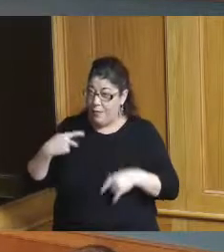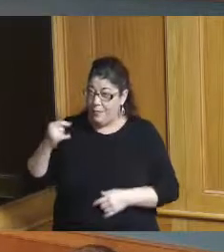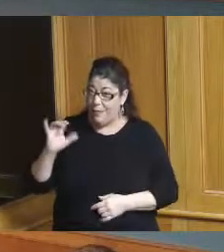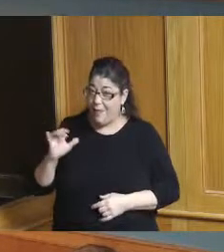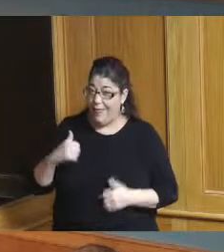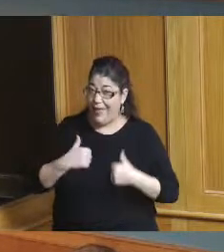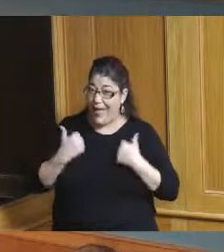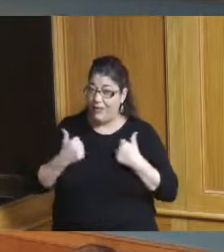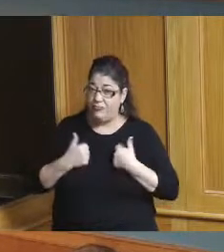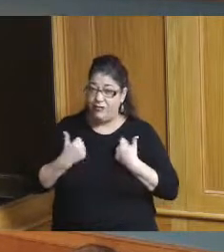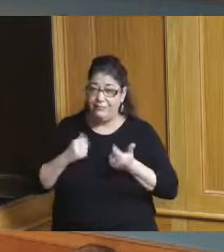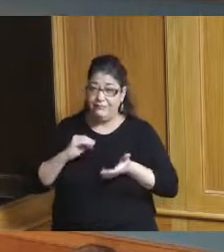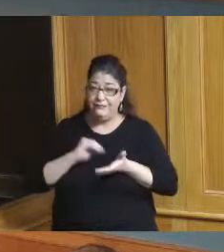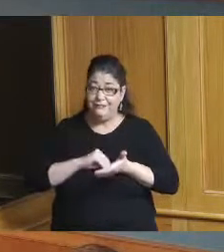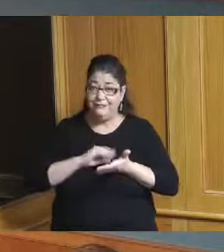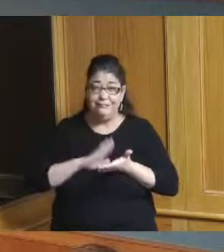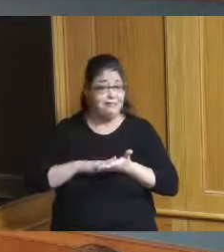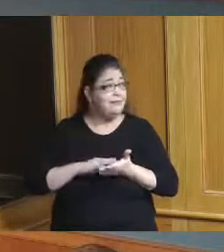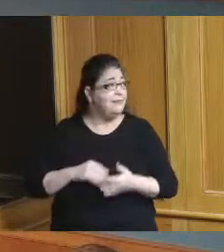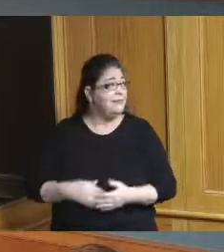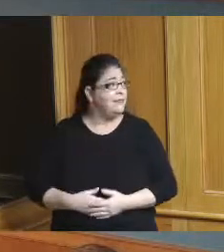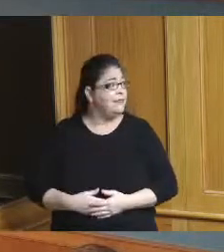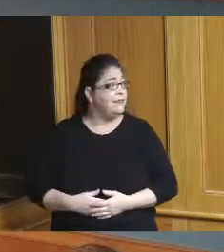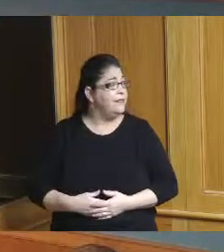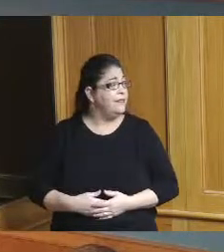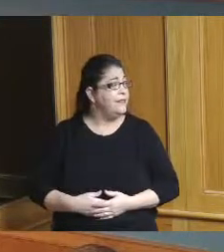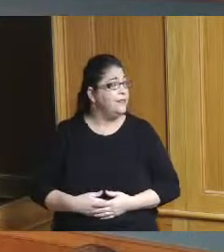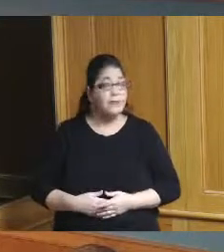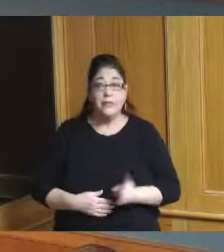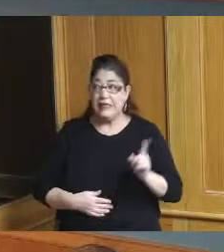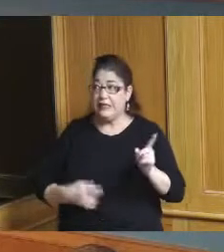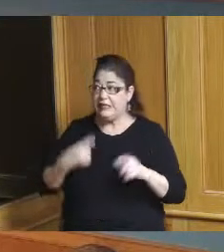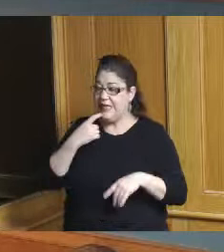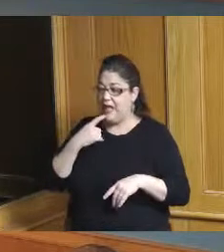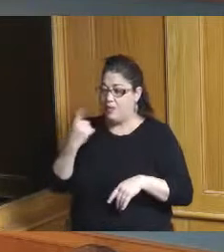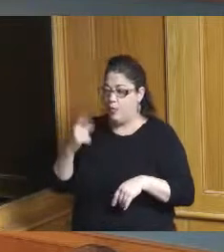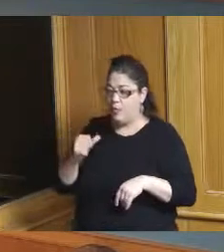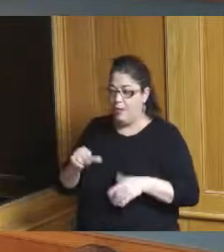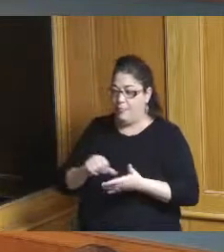it's probably usually their addresses are oh on our resolution